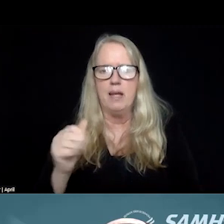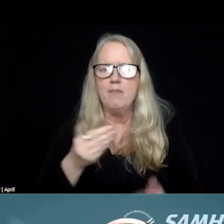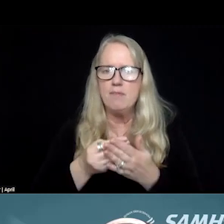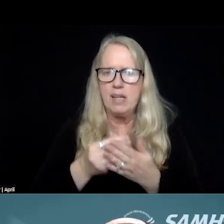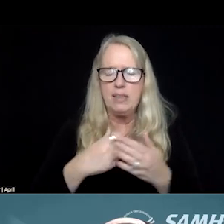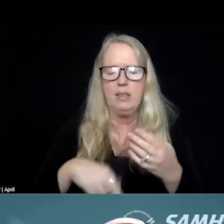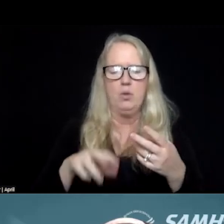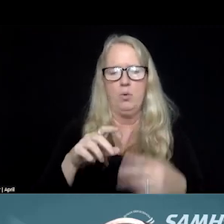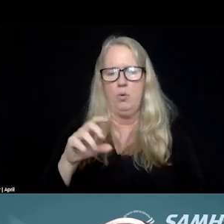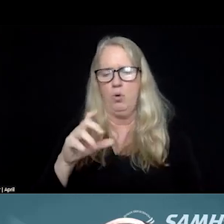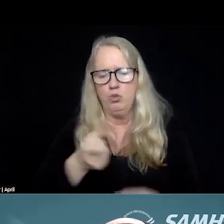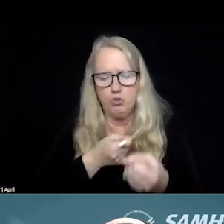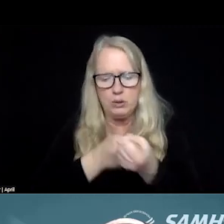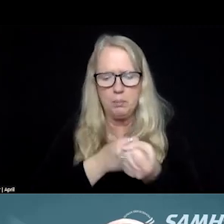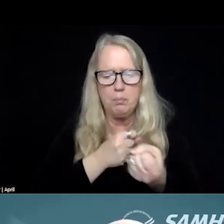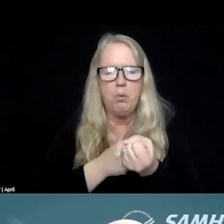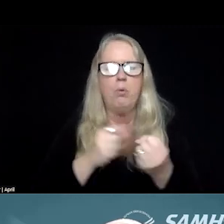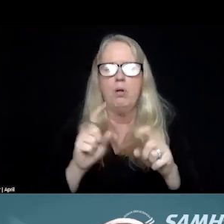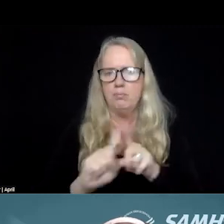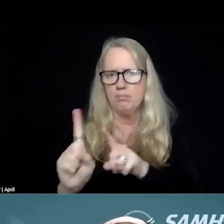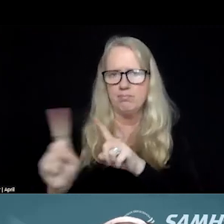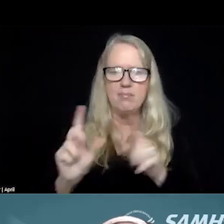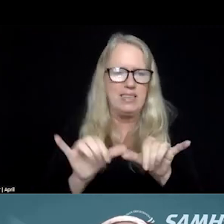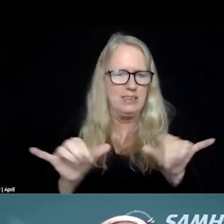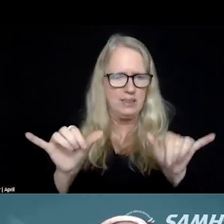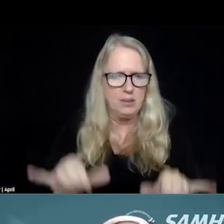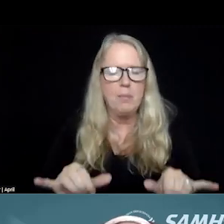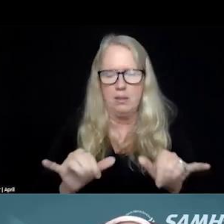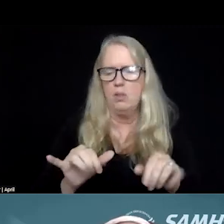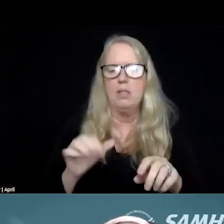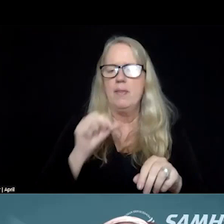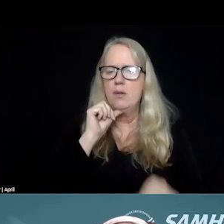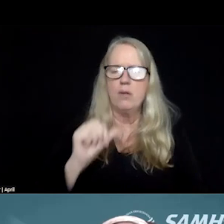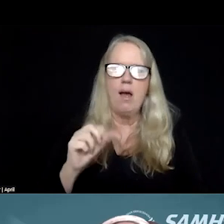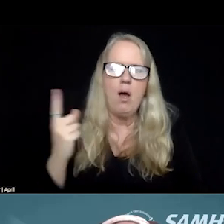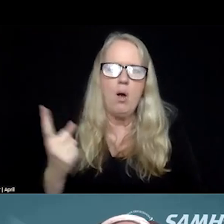SAMHSA SUPPORT THAT ARE NOT ALWAYS HIGHLIGHTED HERE -- I HAVE BEEN